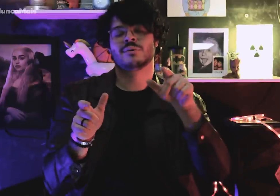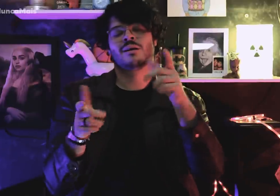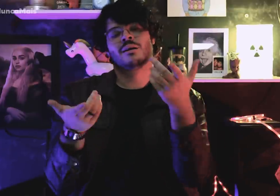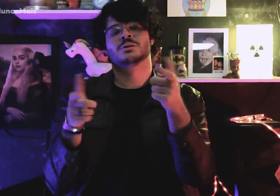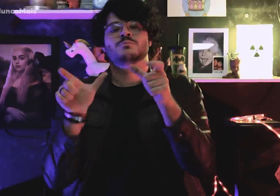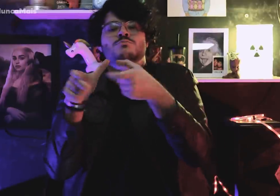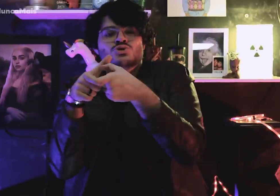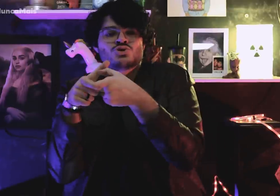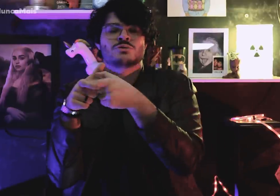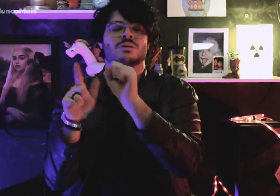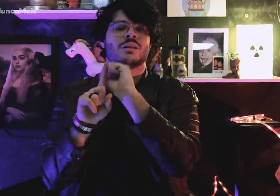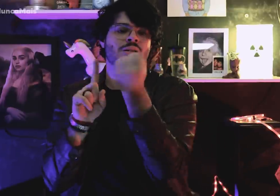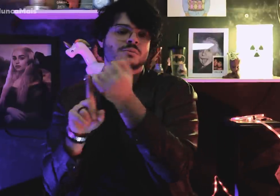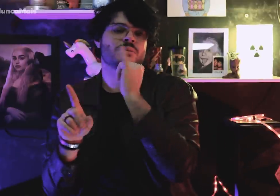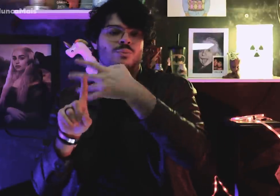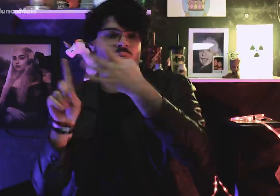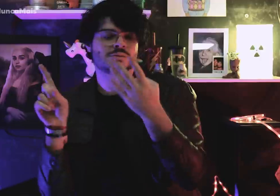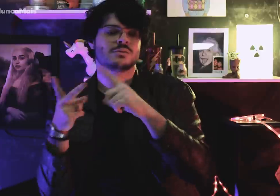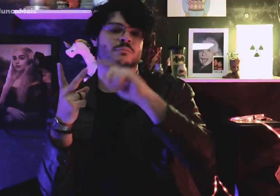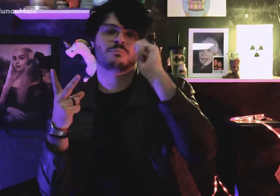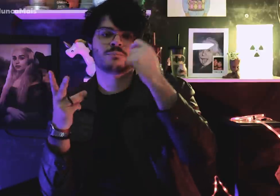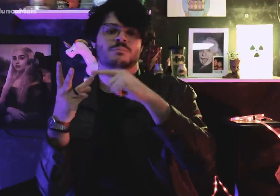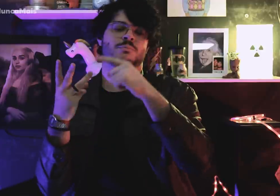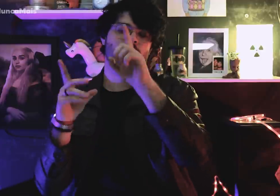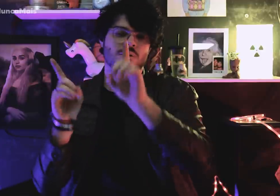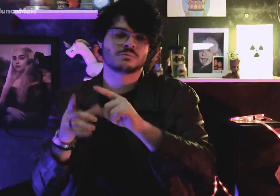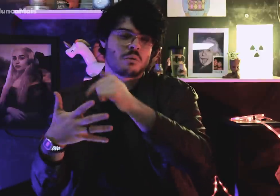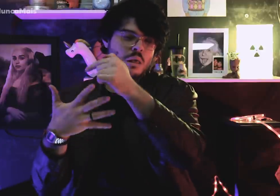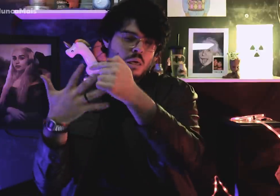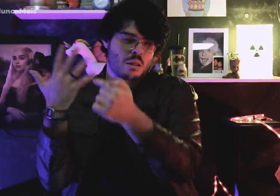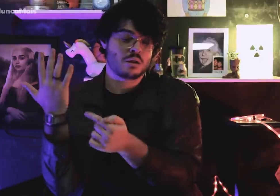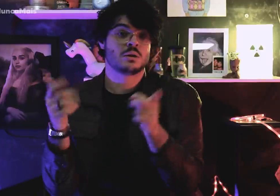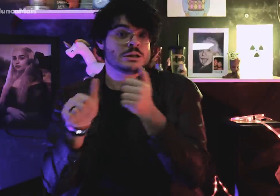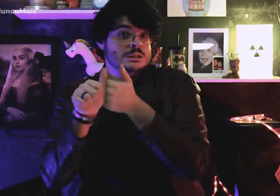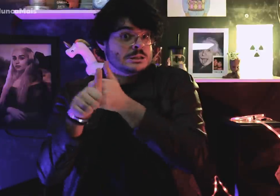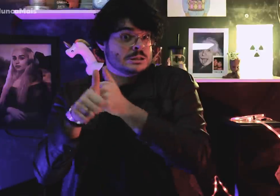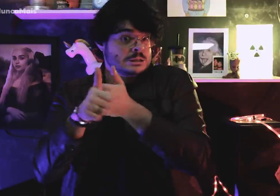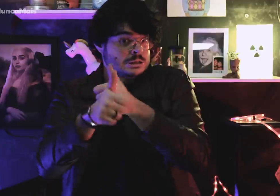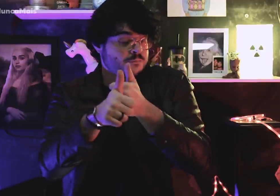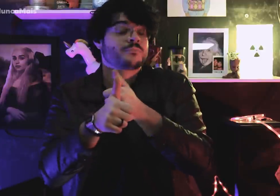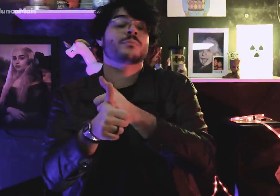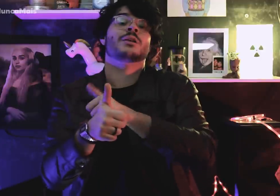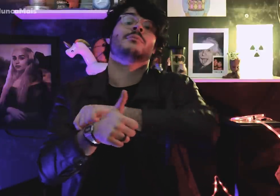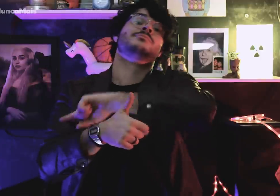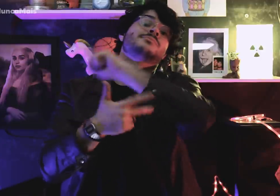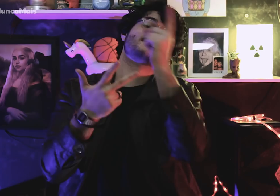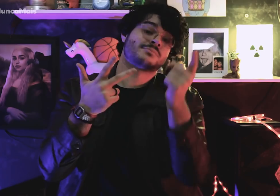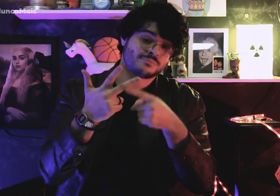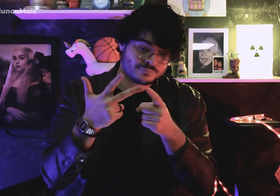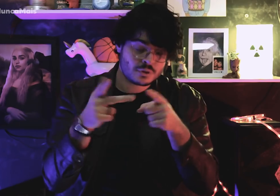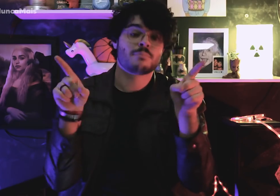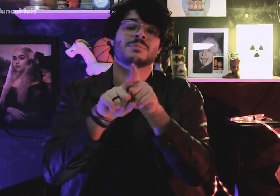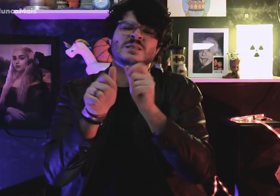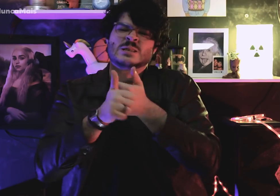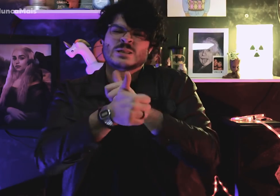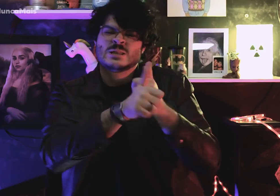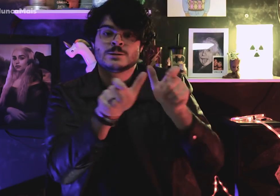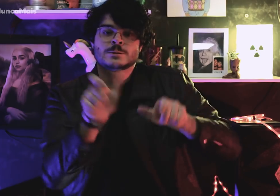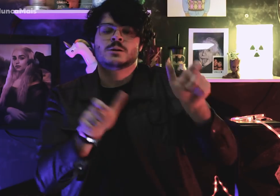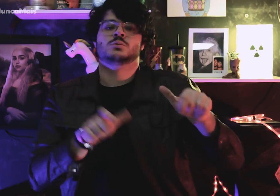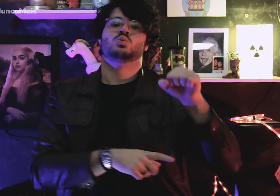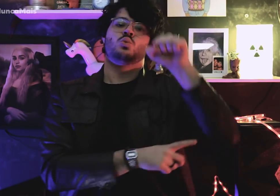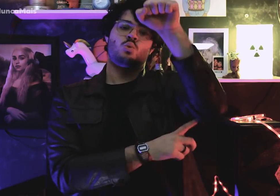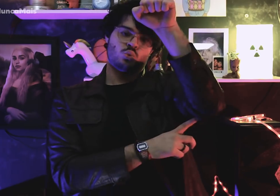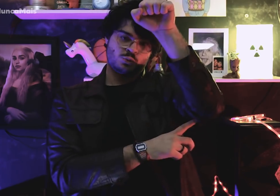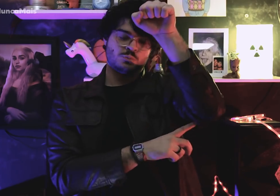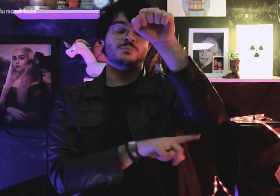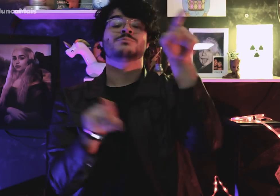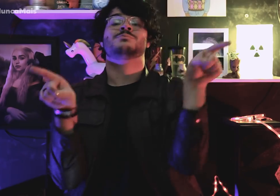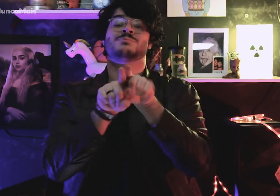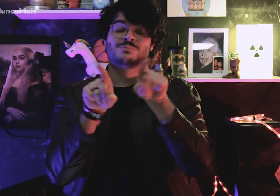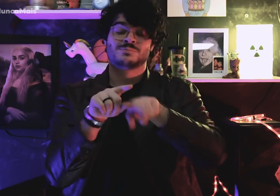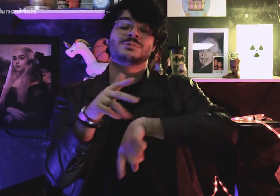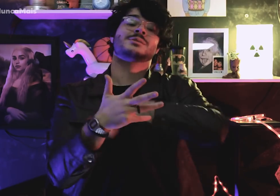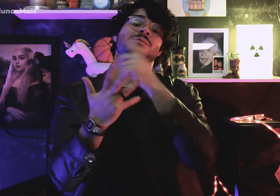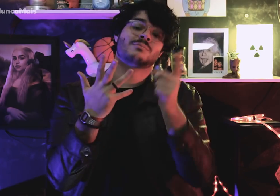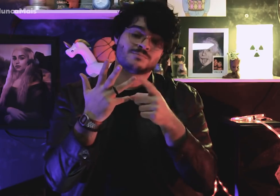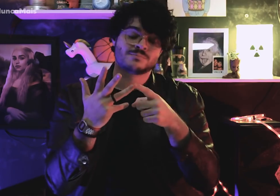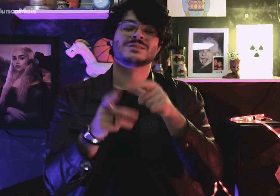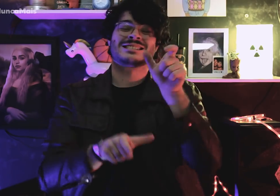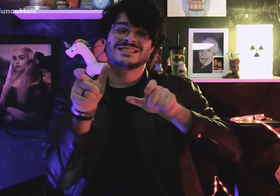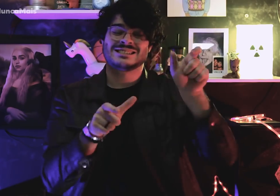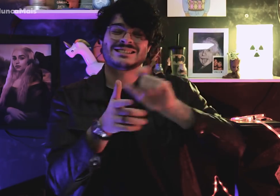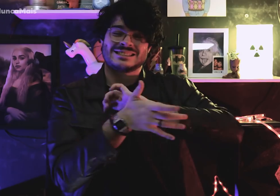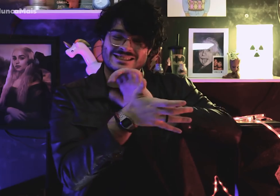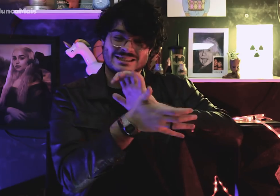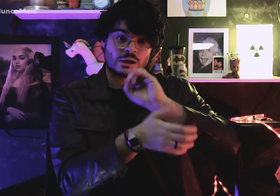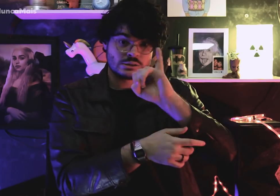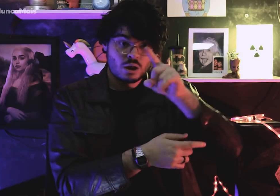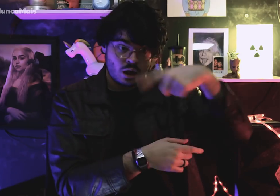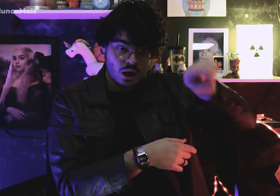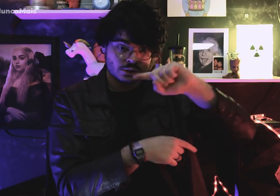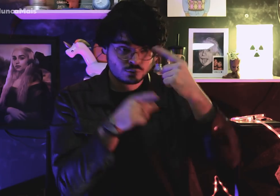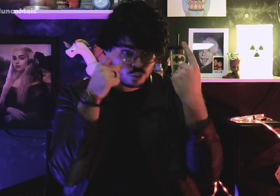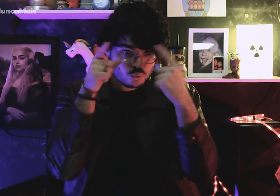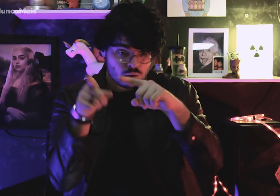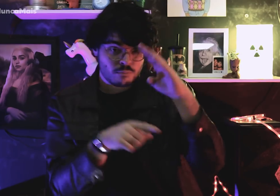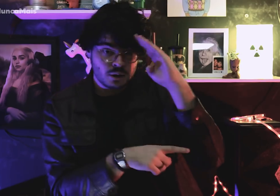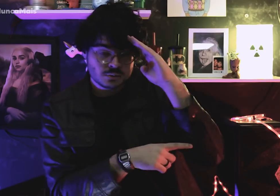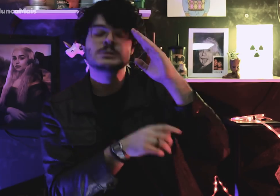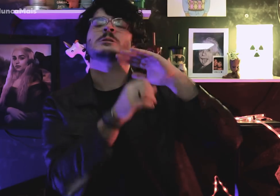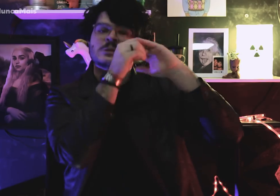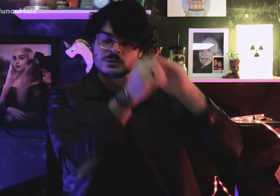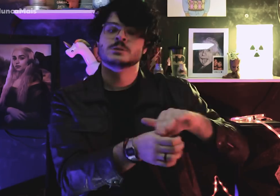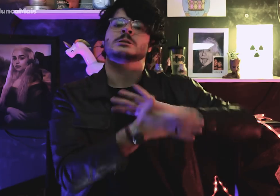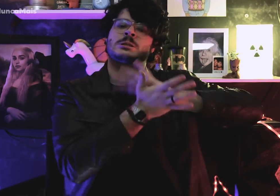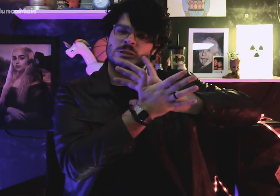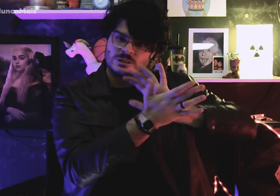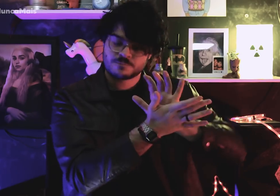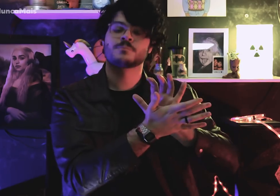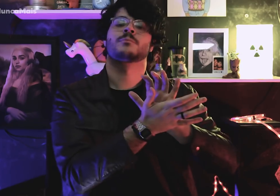to social movements, political opponents and communists against Vargas regime during Estado Novo.